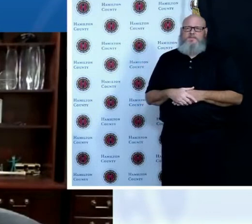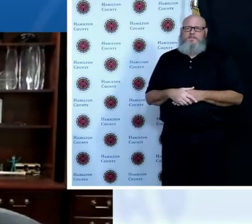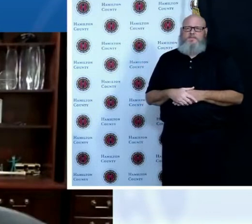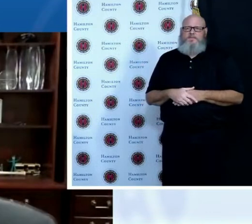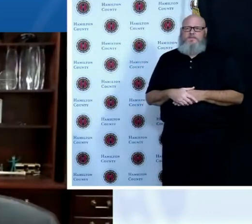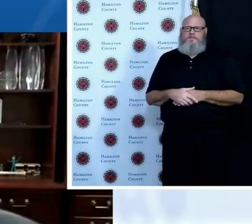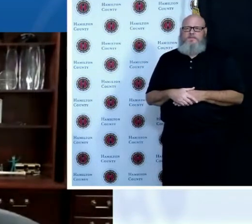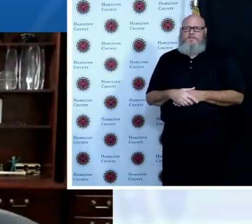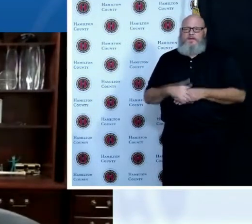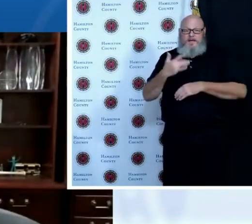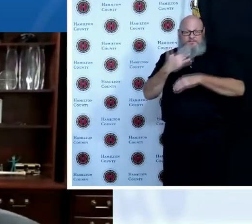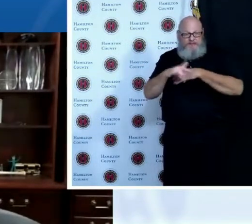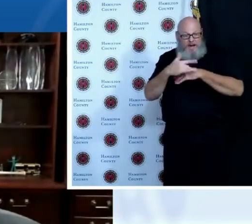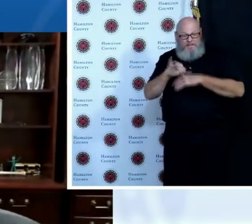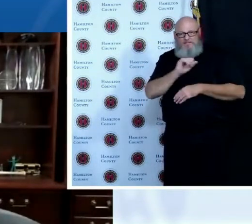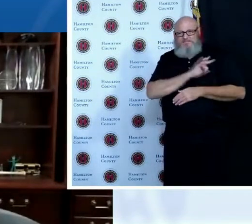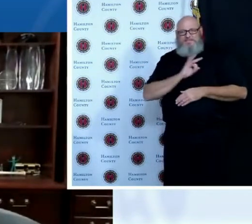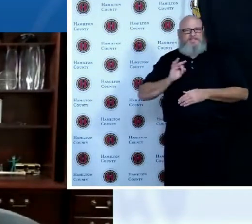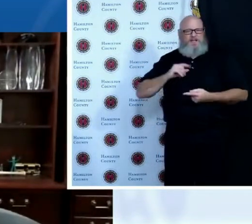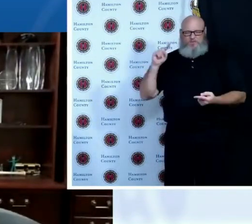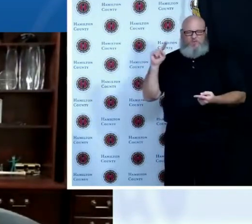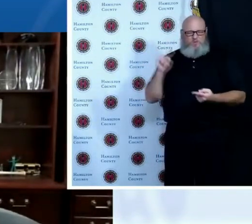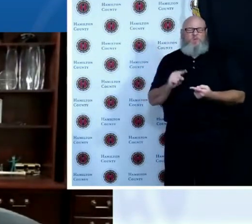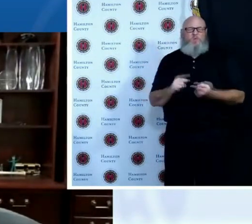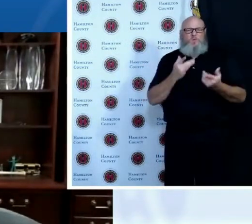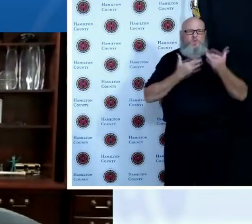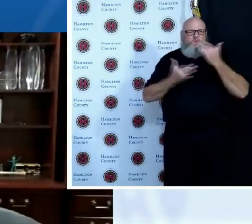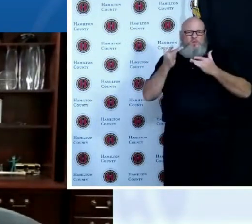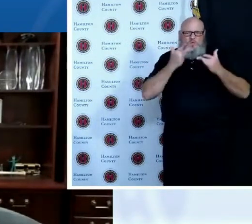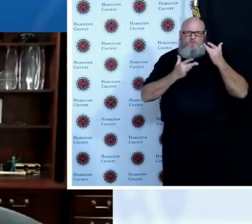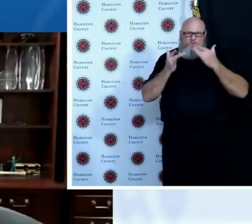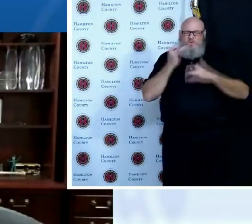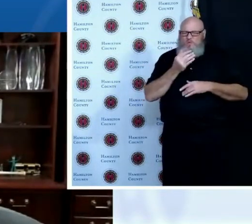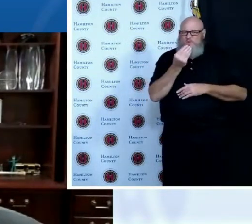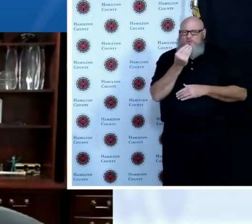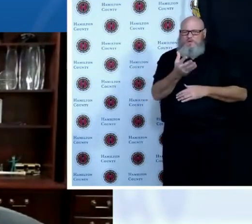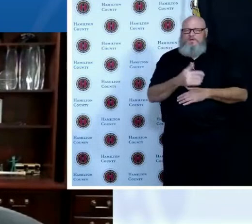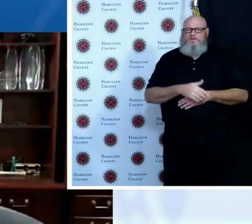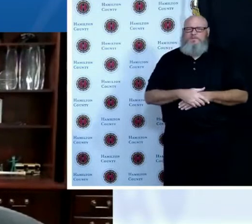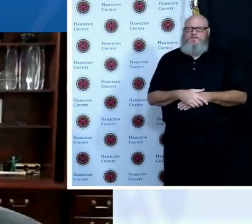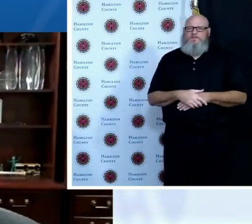that so that's where we stand right now I would say is that we plateaued at a high level we're